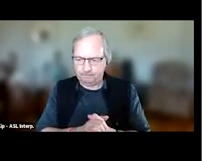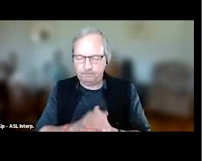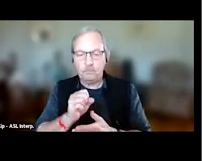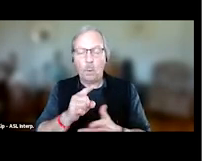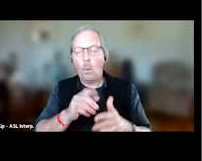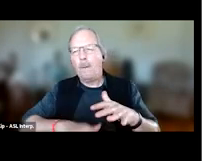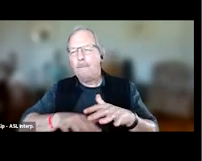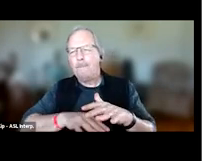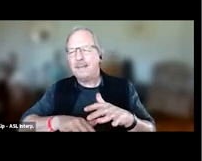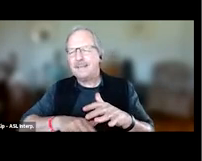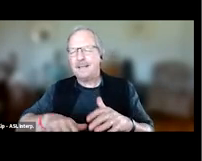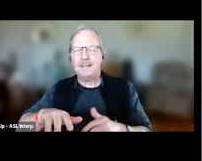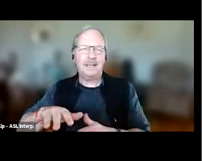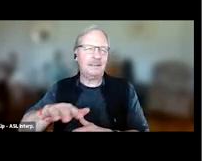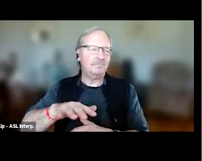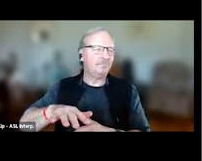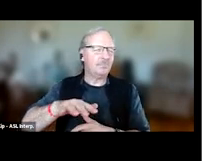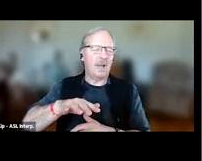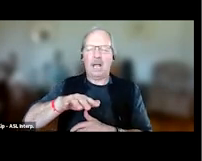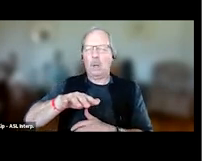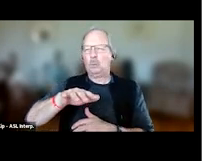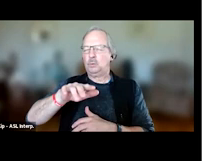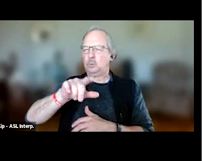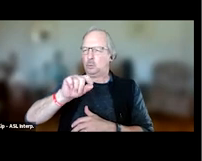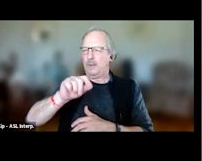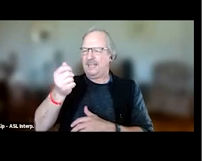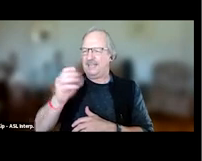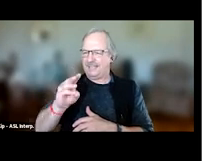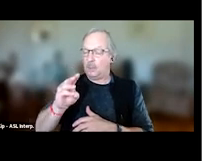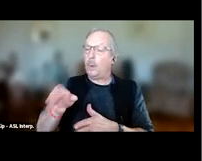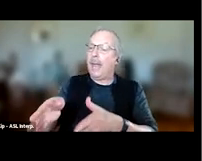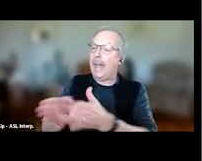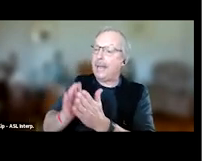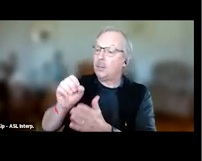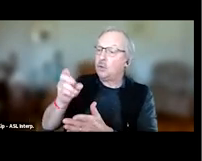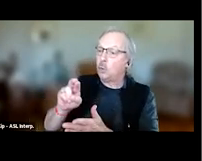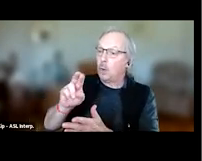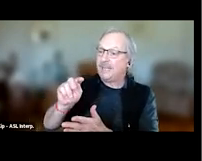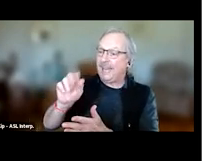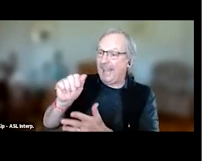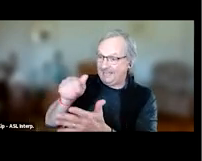So basically around 2016 our group asked the SOAR TA center for help identifying